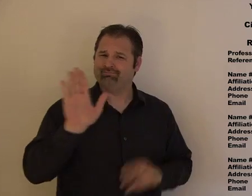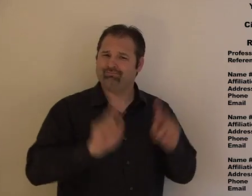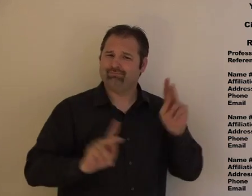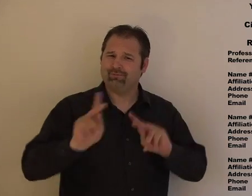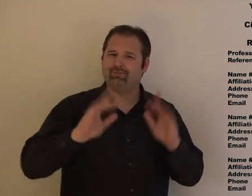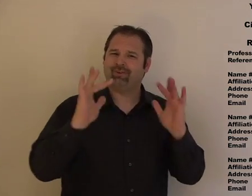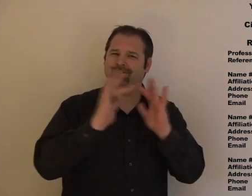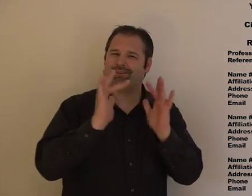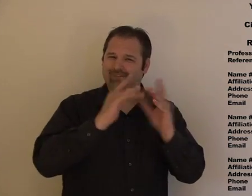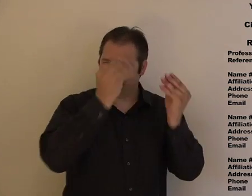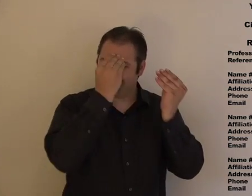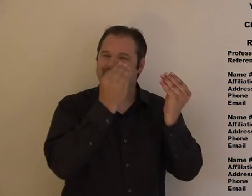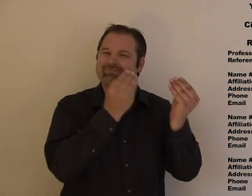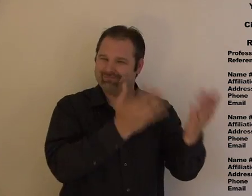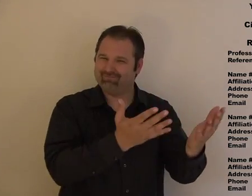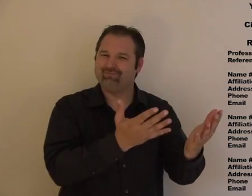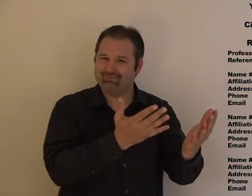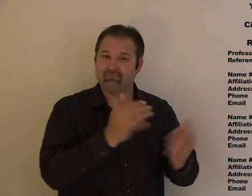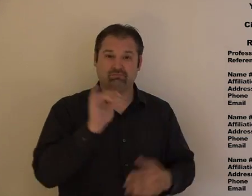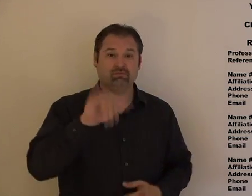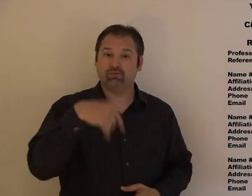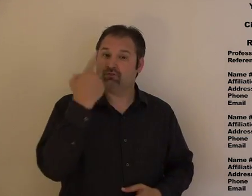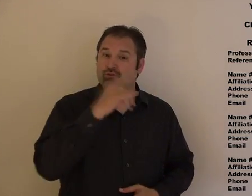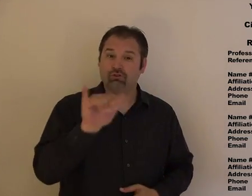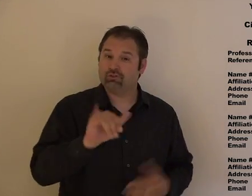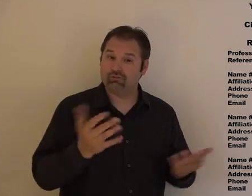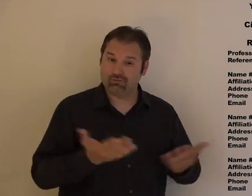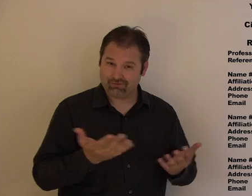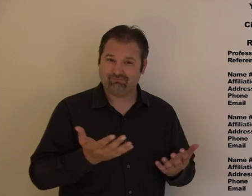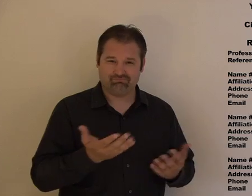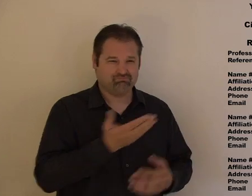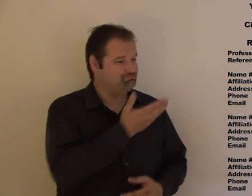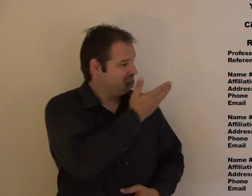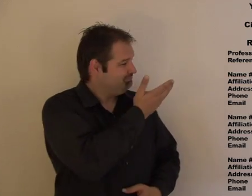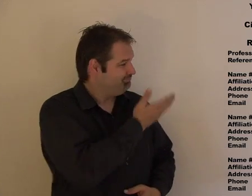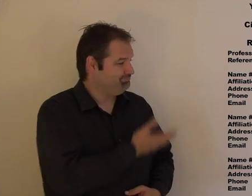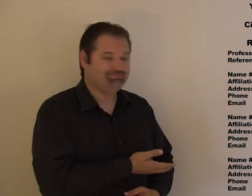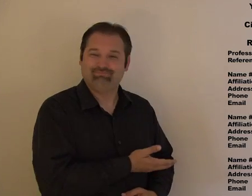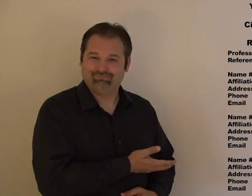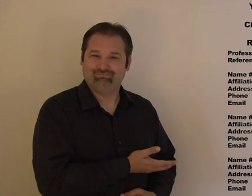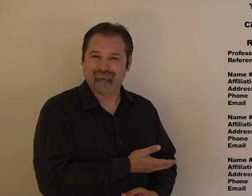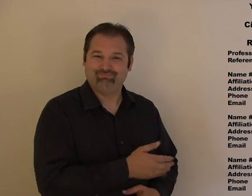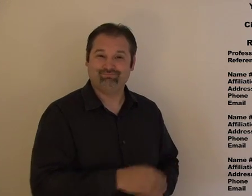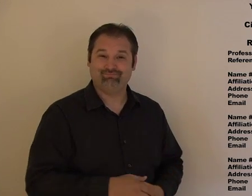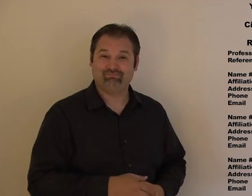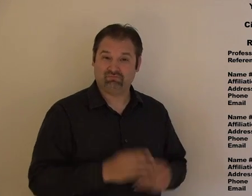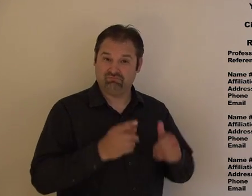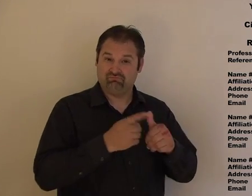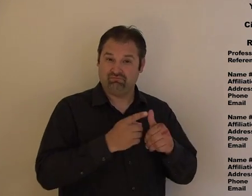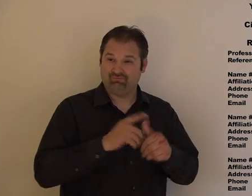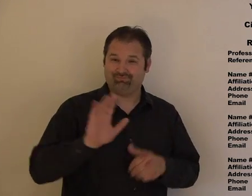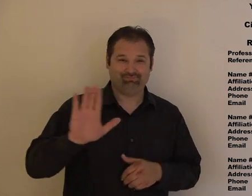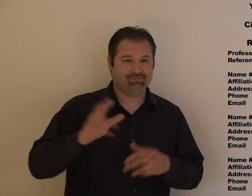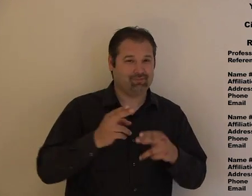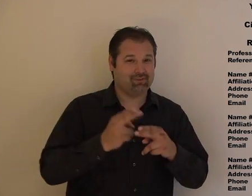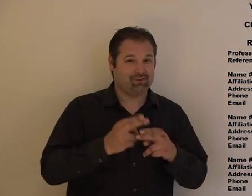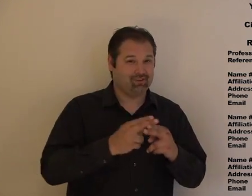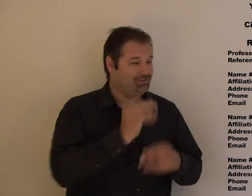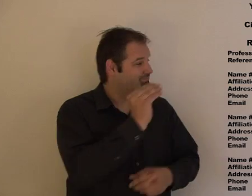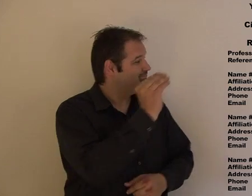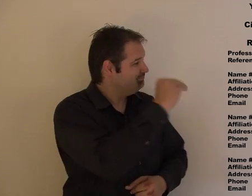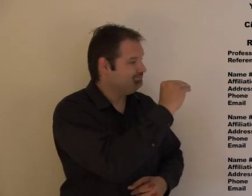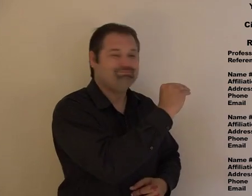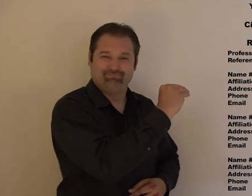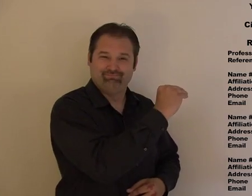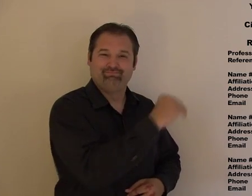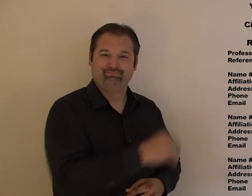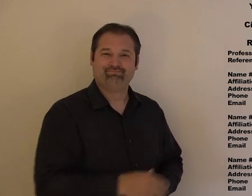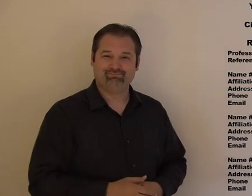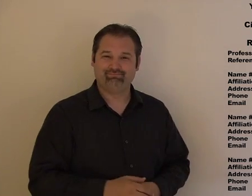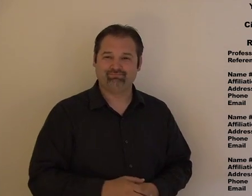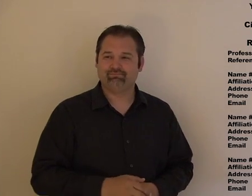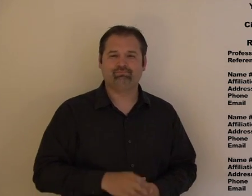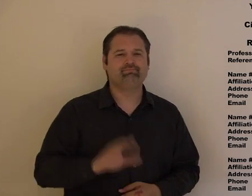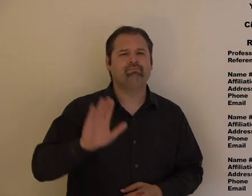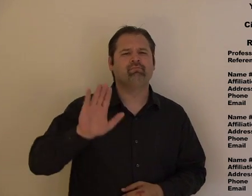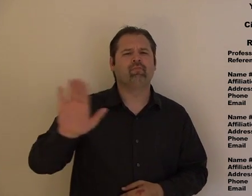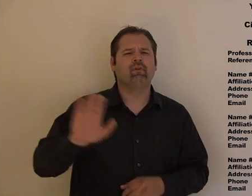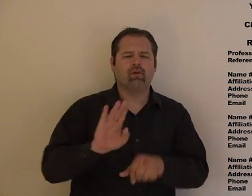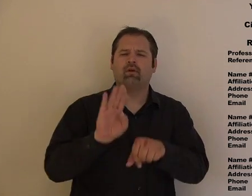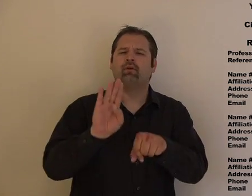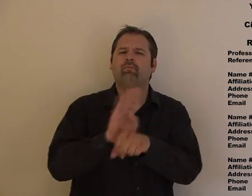First, their name; their affiliation or title at the company they work;